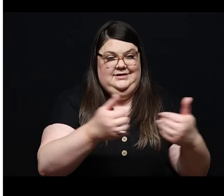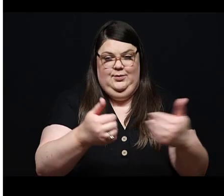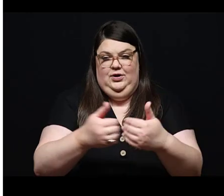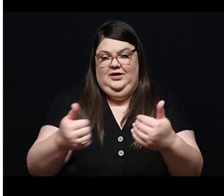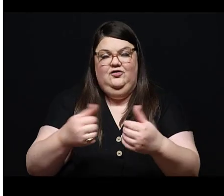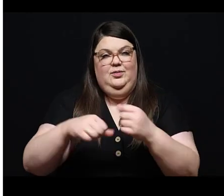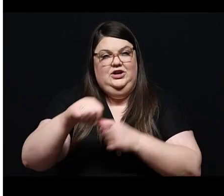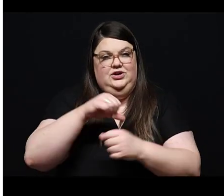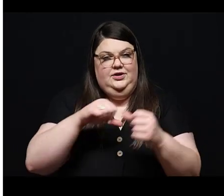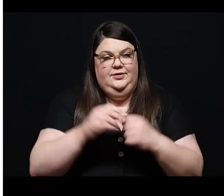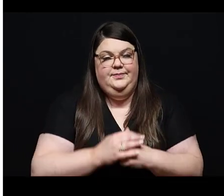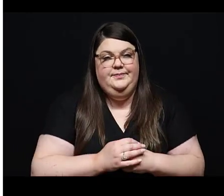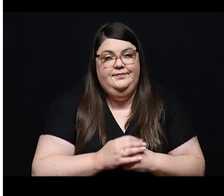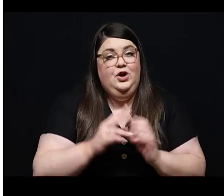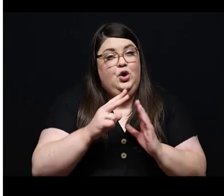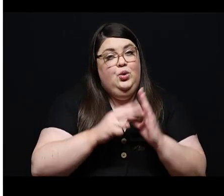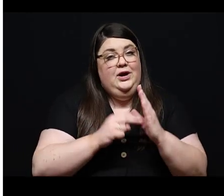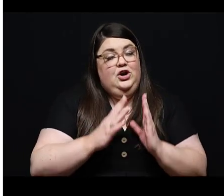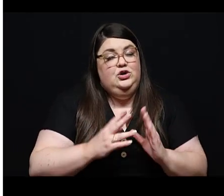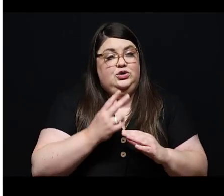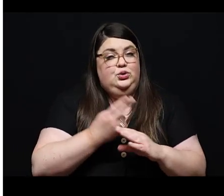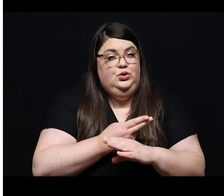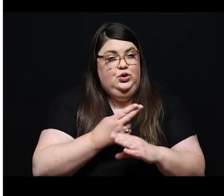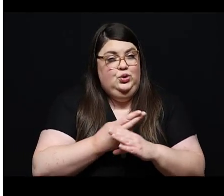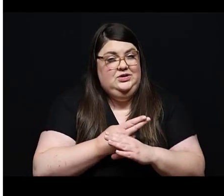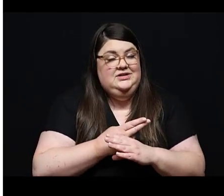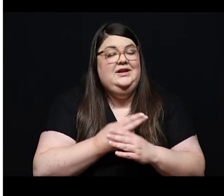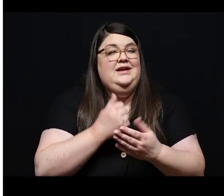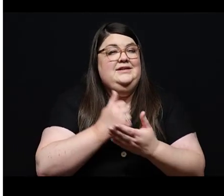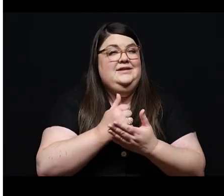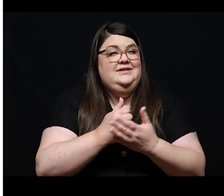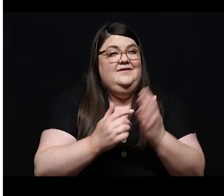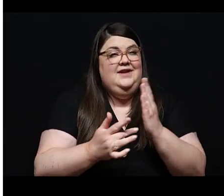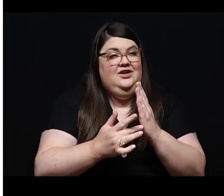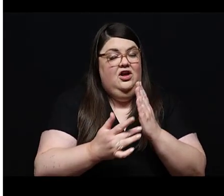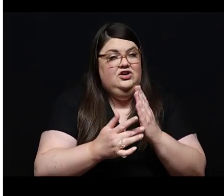Readers who use assistive technology devices access links in multiple ways.